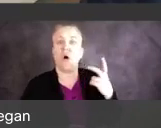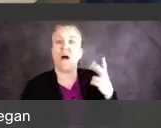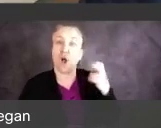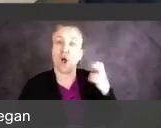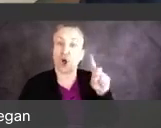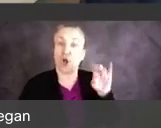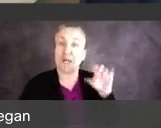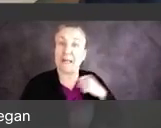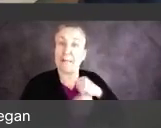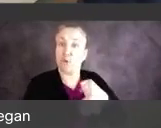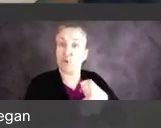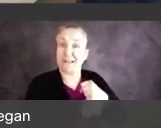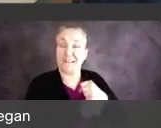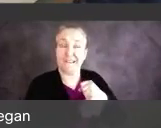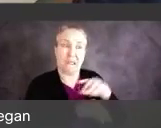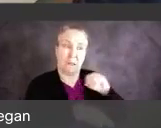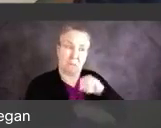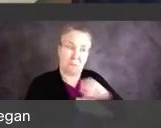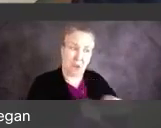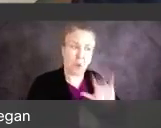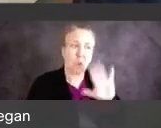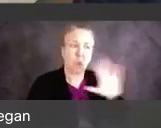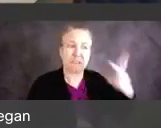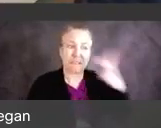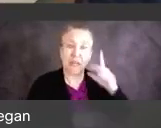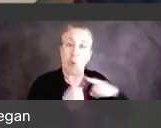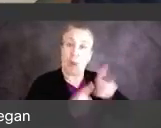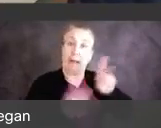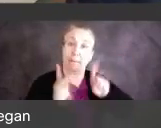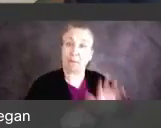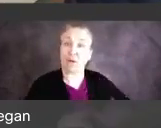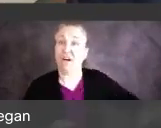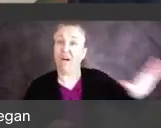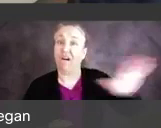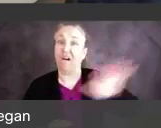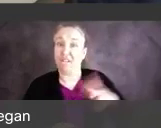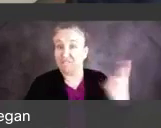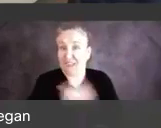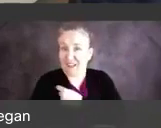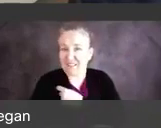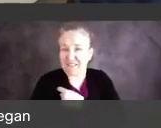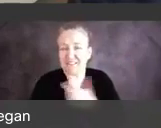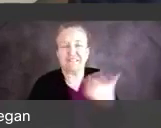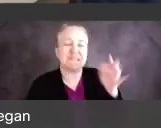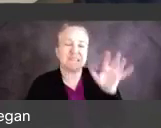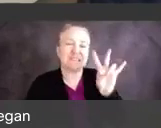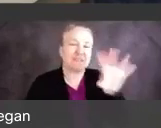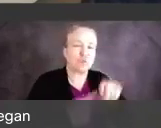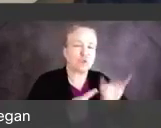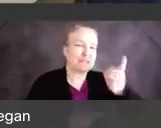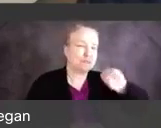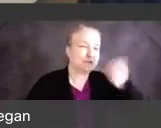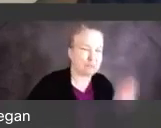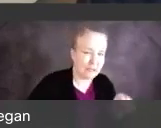around 75 to 80% of people being vaccinated, that is at least what the CDC has been saying now